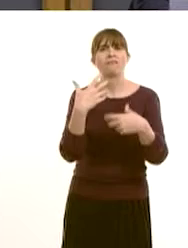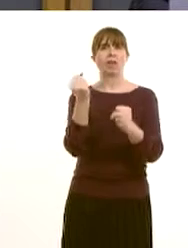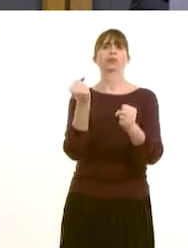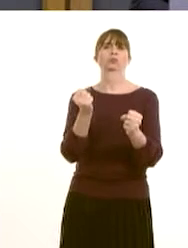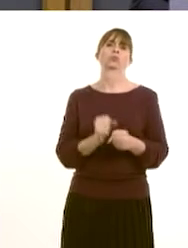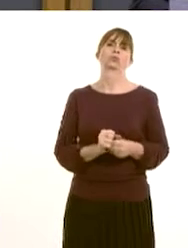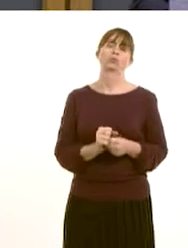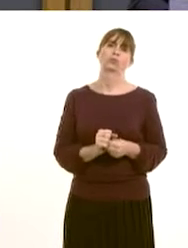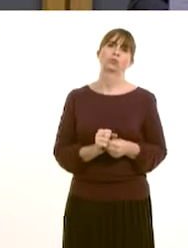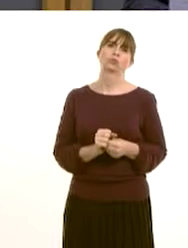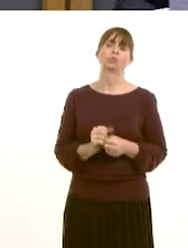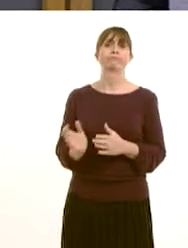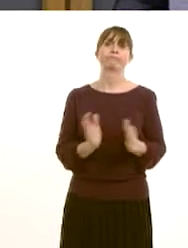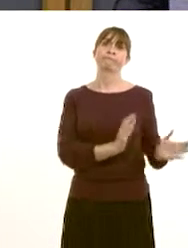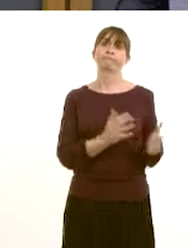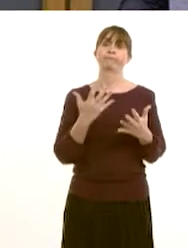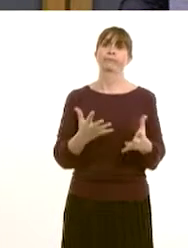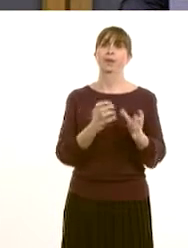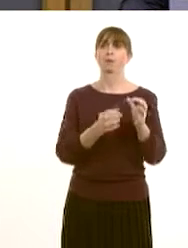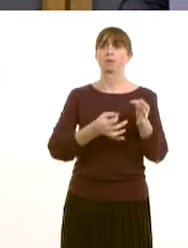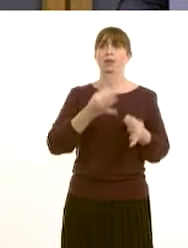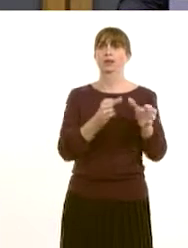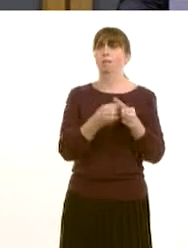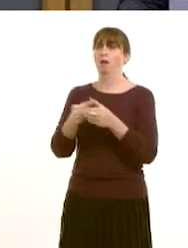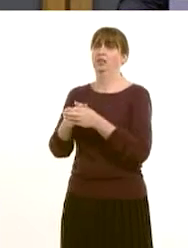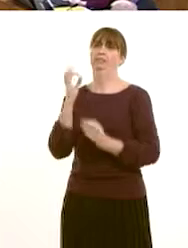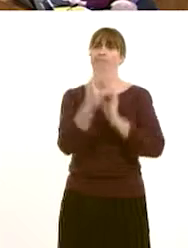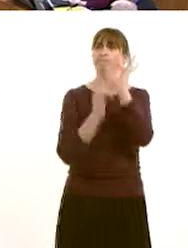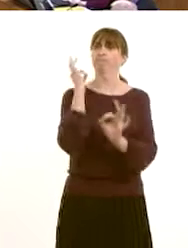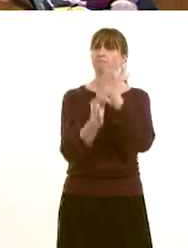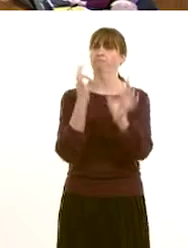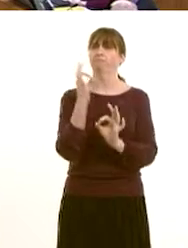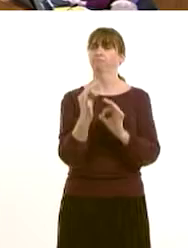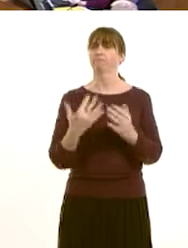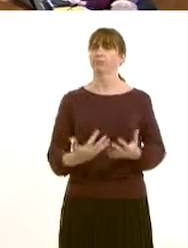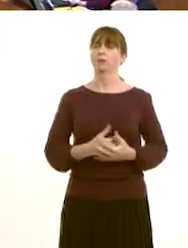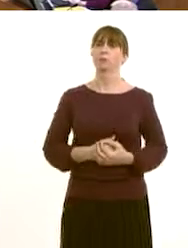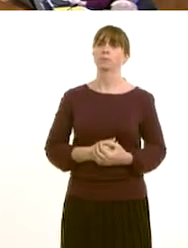and first this afternoon is the leader of the Welsh Liberal Democrats, Kirsty Williams. Kirsty Williams: Thank you, Presiding Officer.